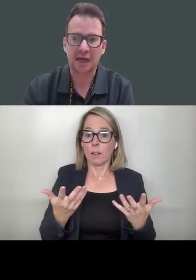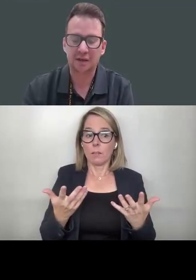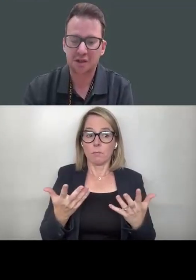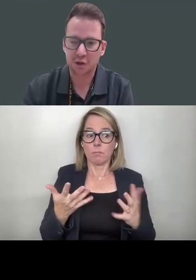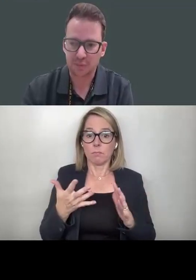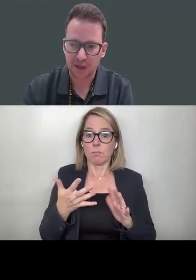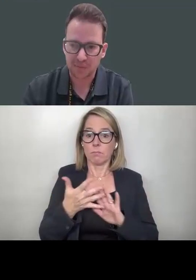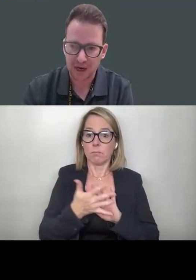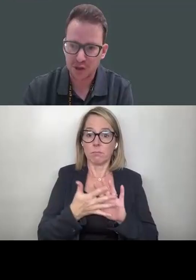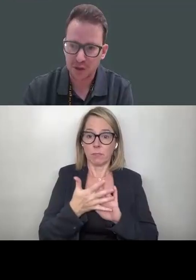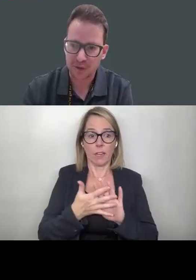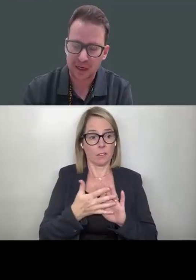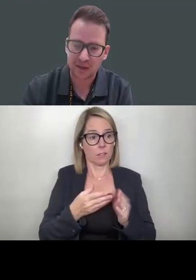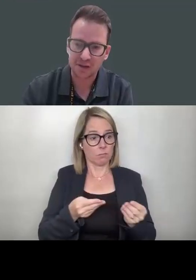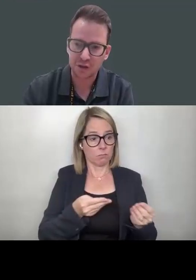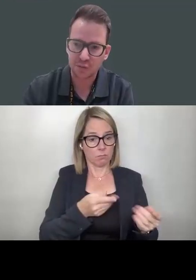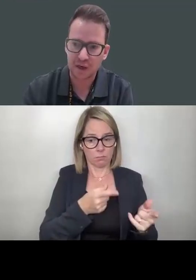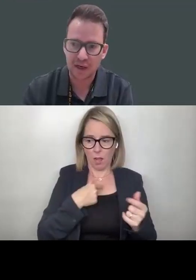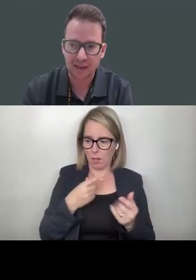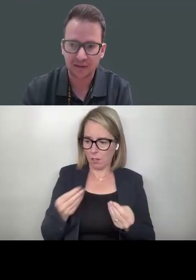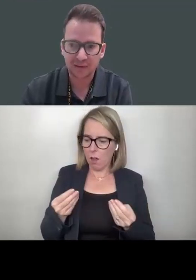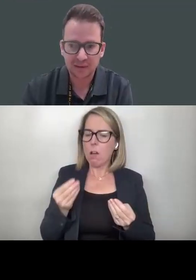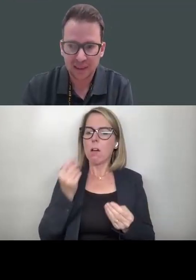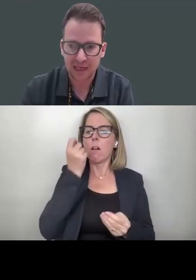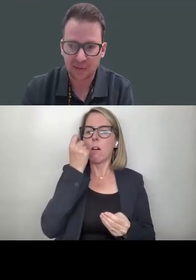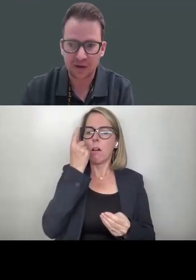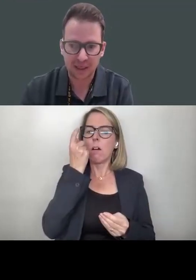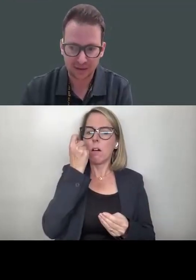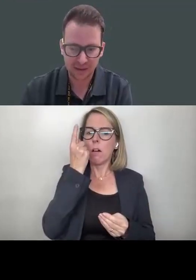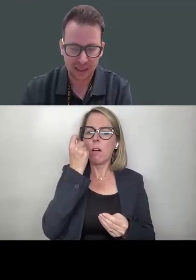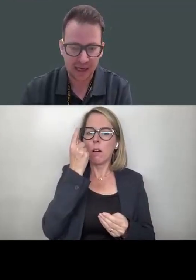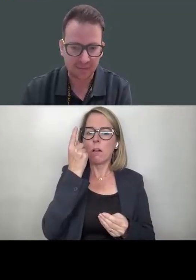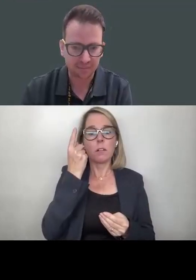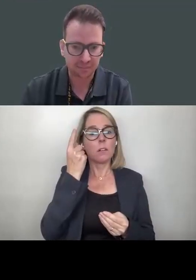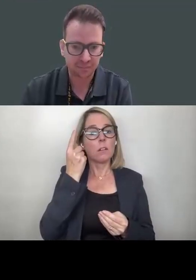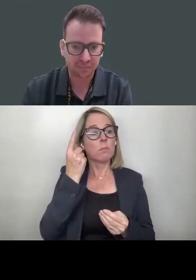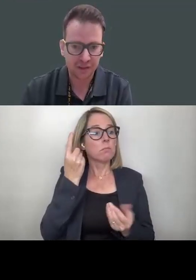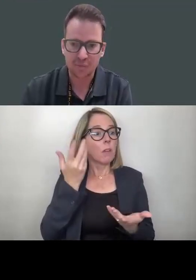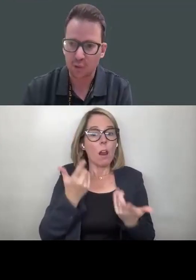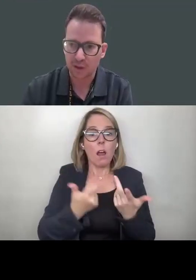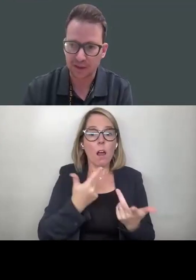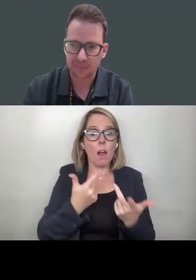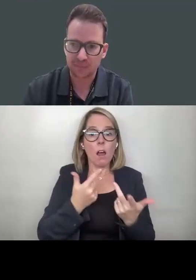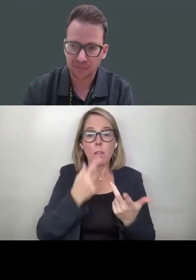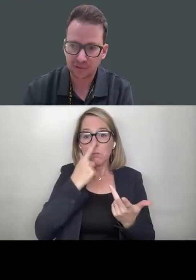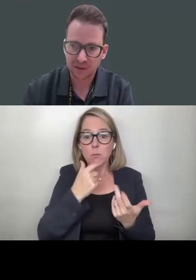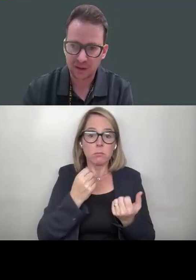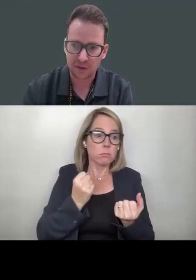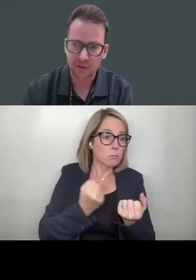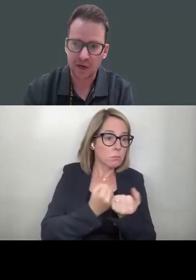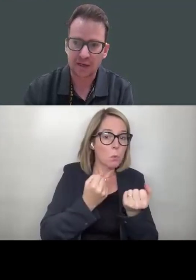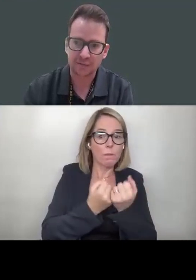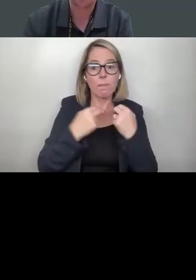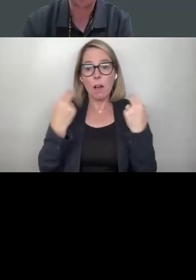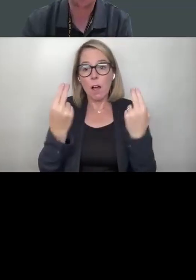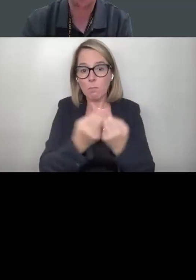is it understood by the patient, but understood by anyone that's supporting them along the way.